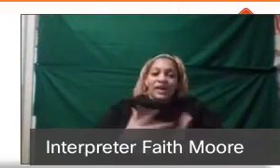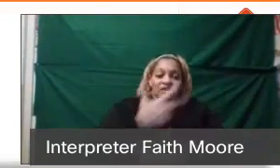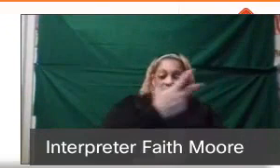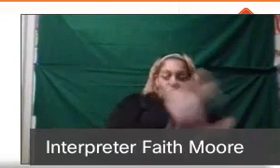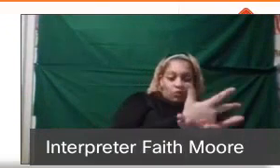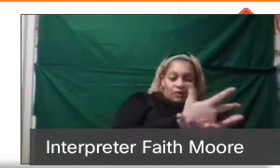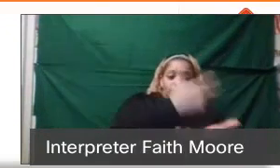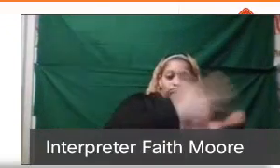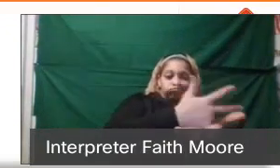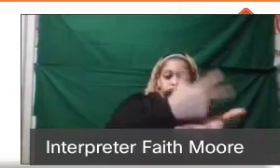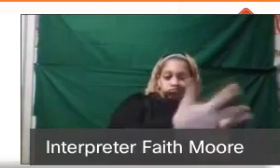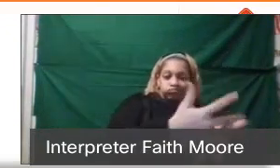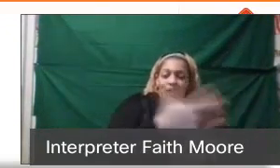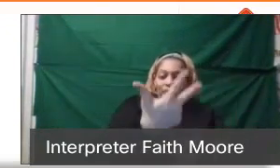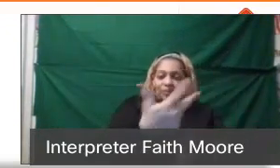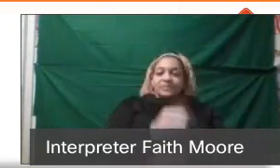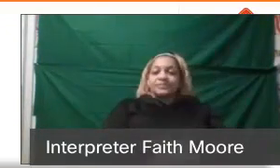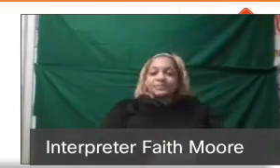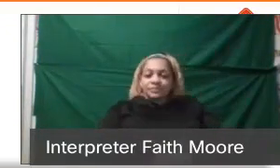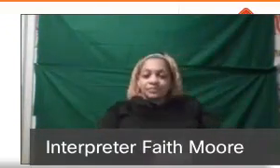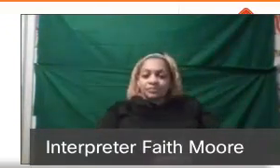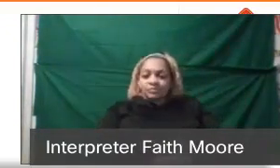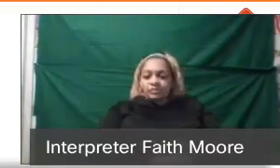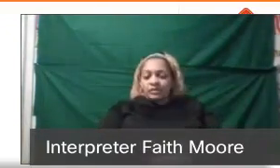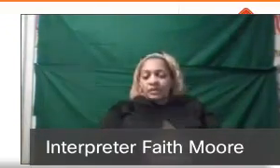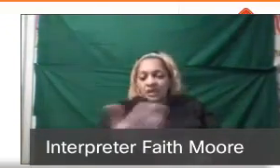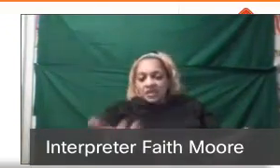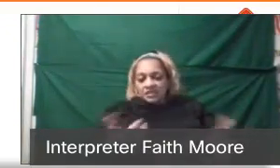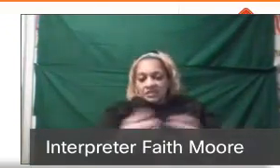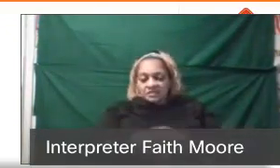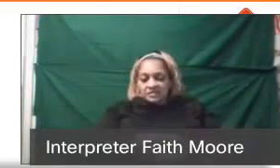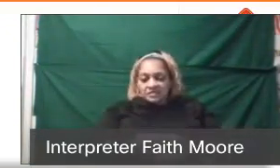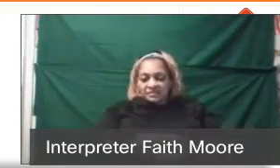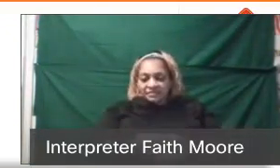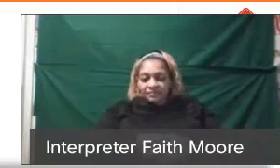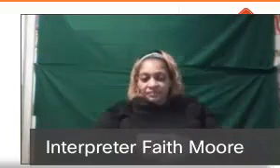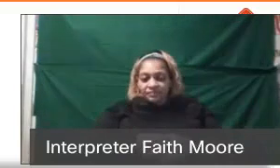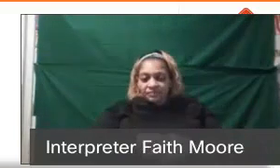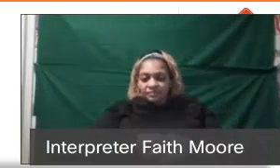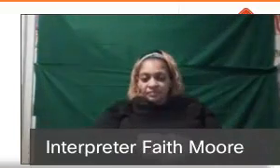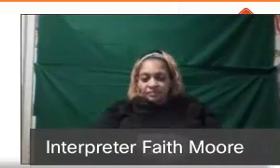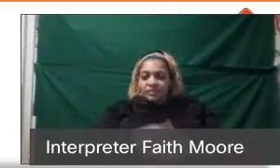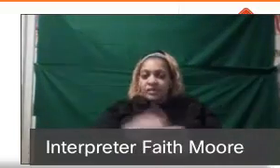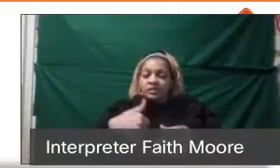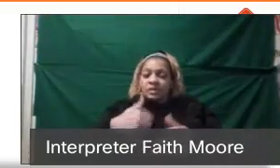Um, and the. And then there's, there's gonna be some.